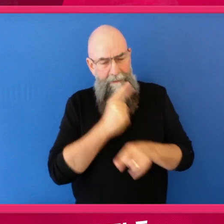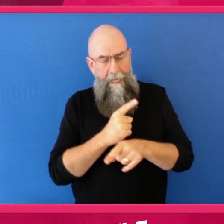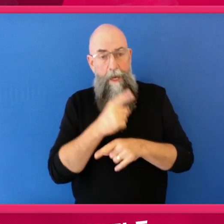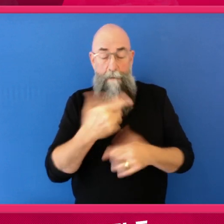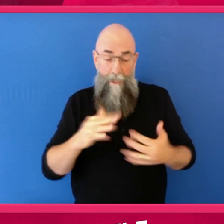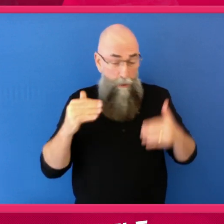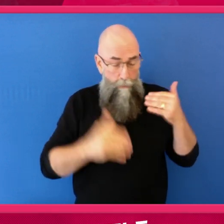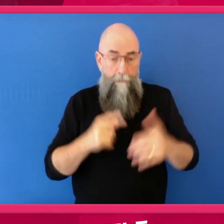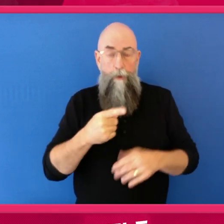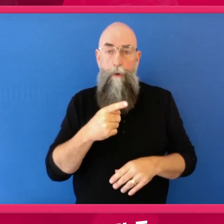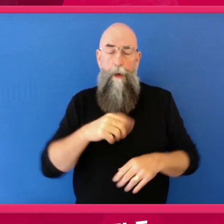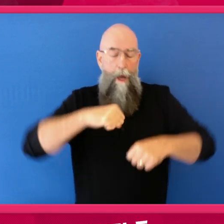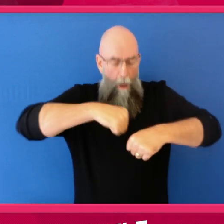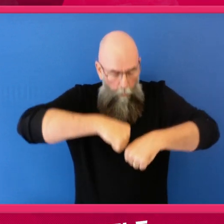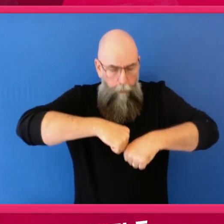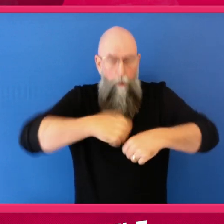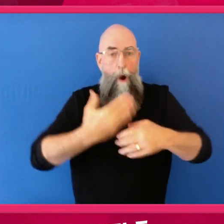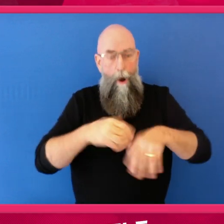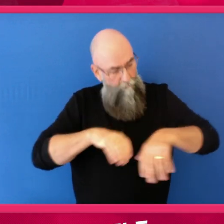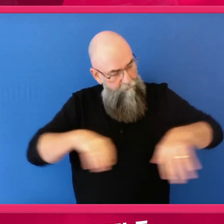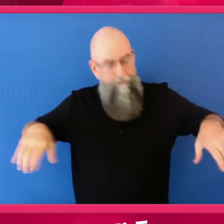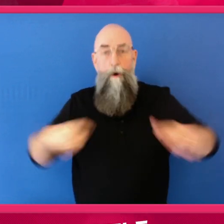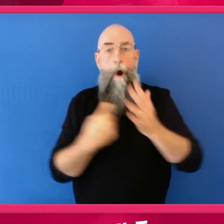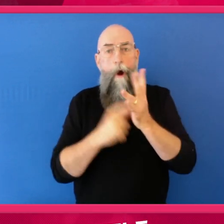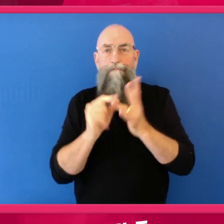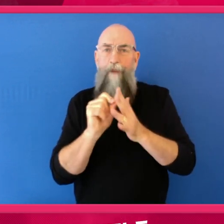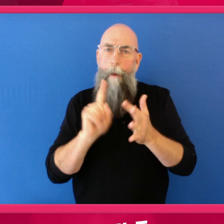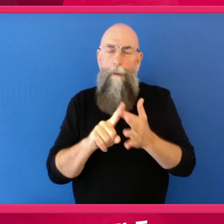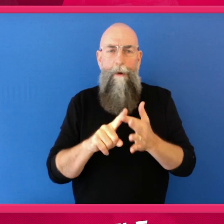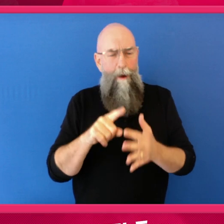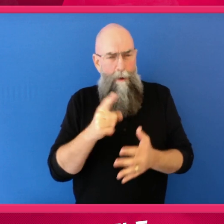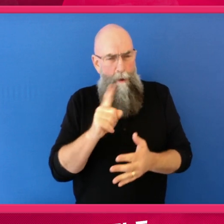a Paralympic champion. What exactly does that mean to you to be a part of the Paralympic